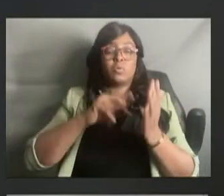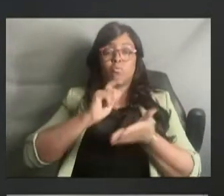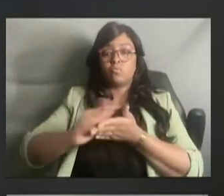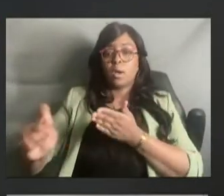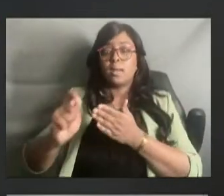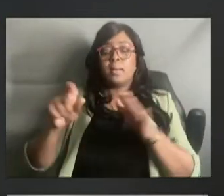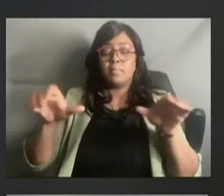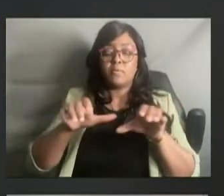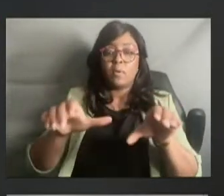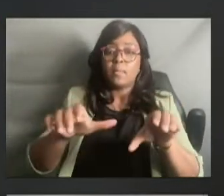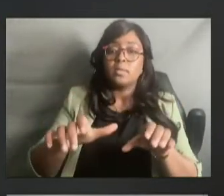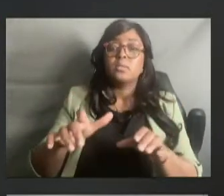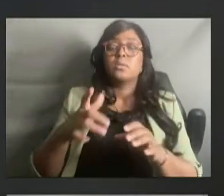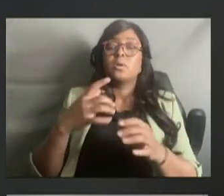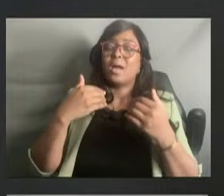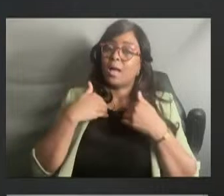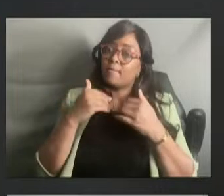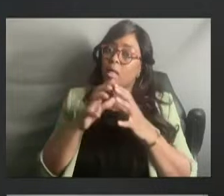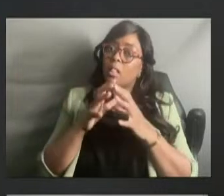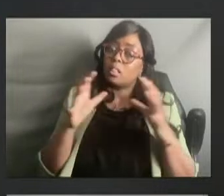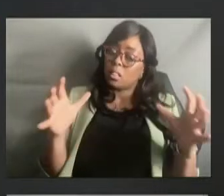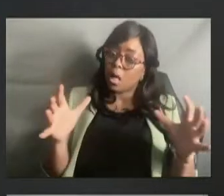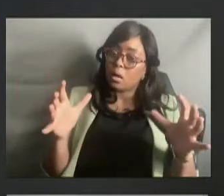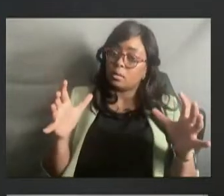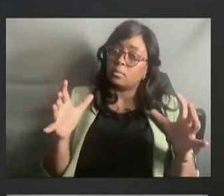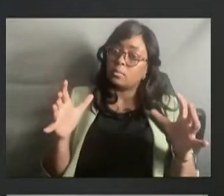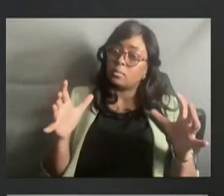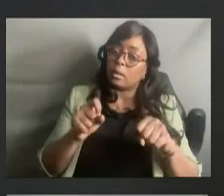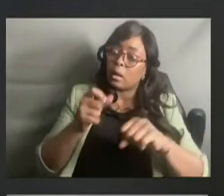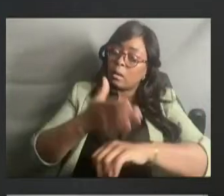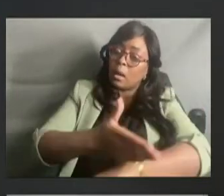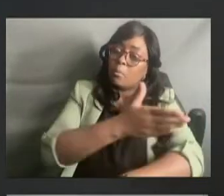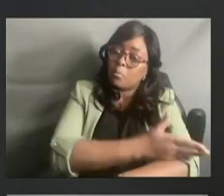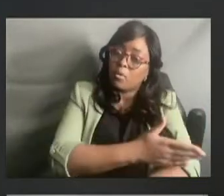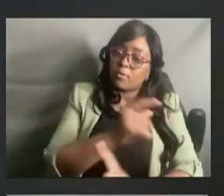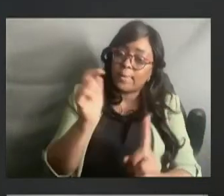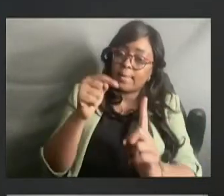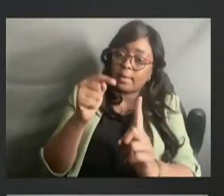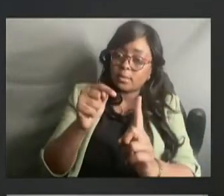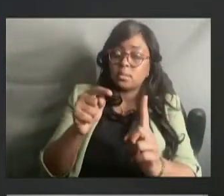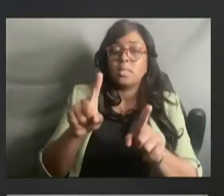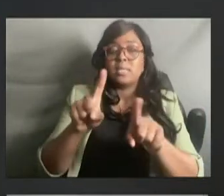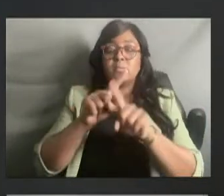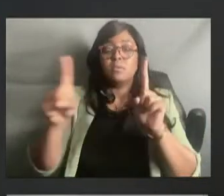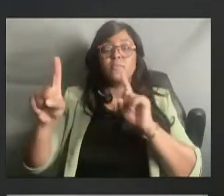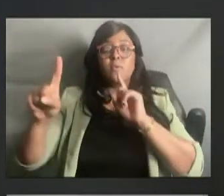the place when it comes to literacy performance. We have a